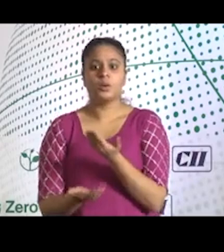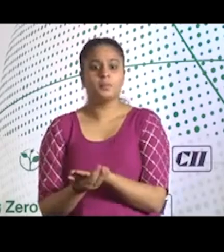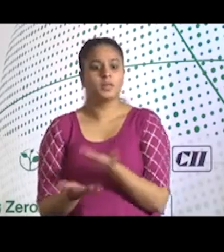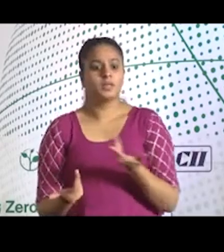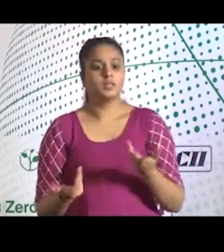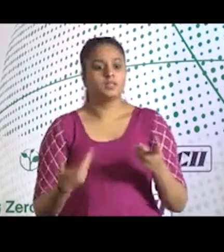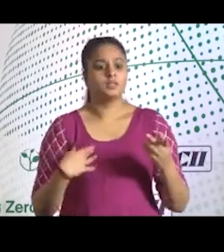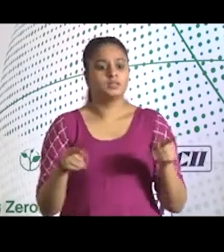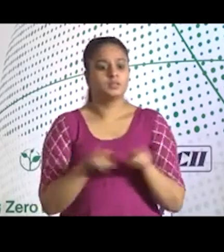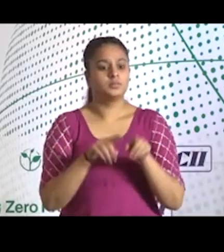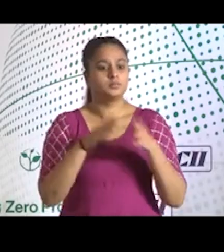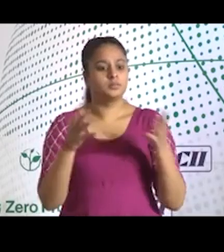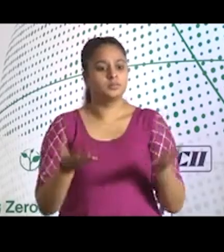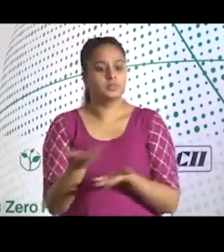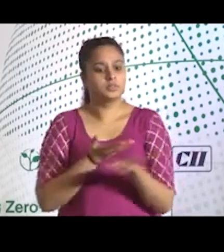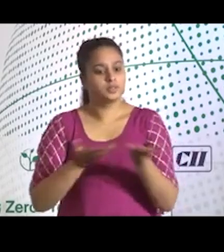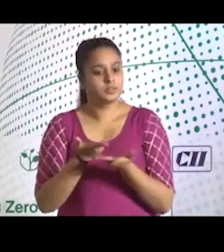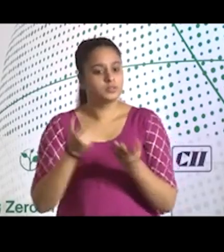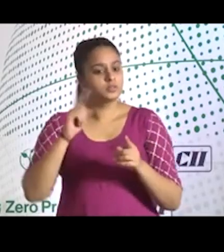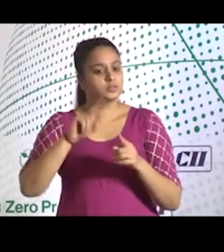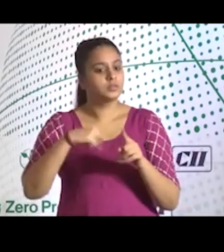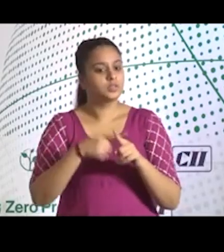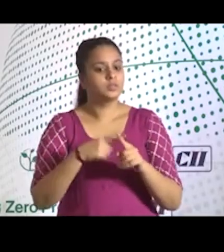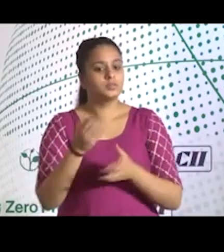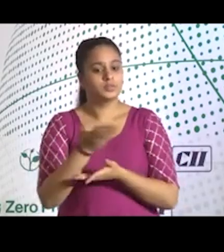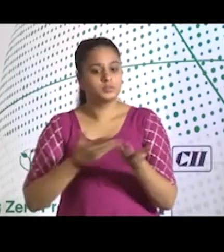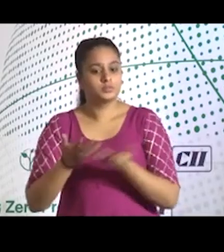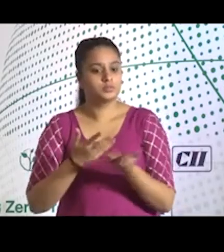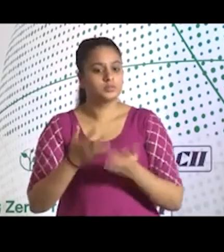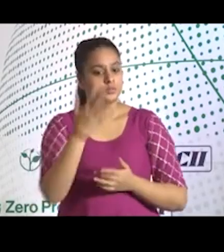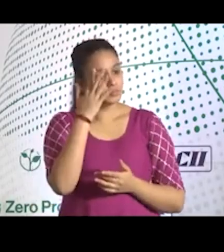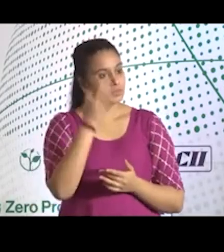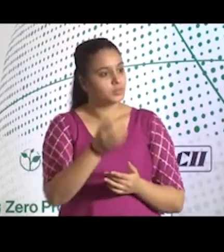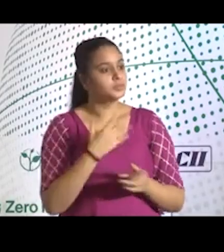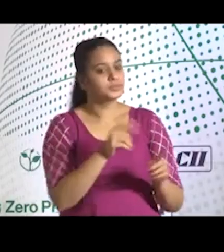and some of the best ideas really come from them. And they're also checking out assumptions, right?